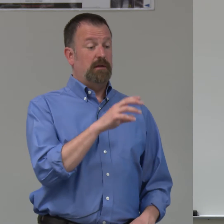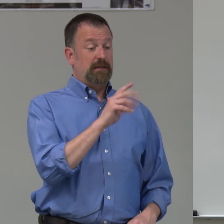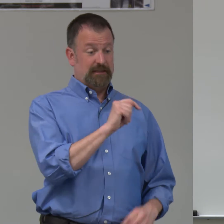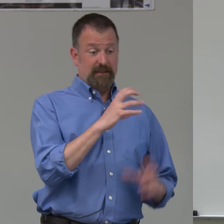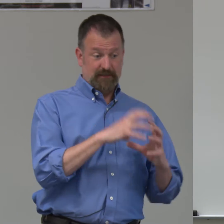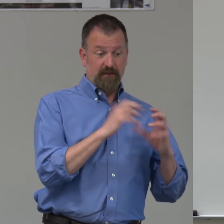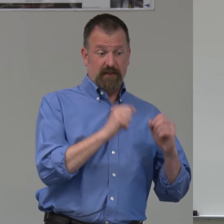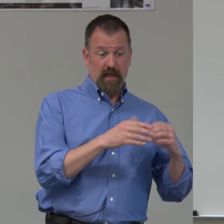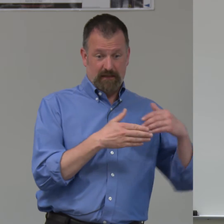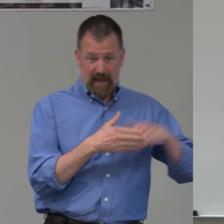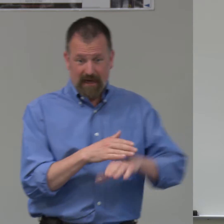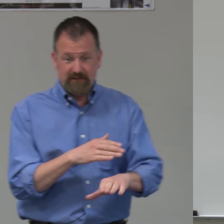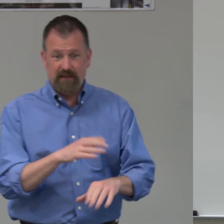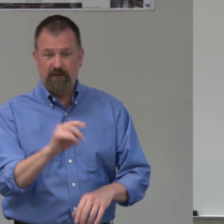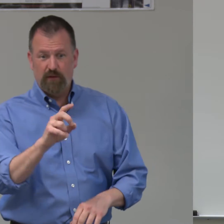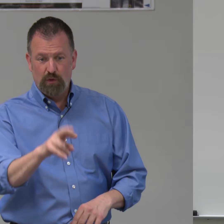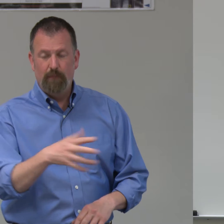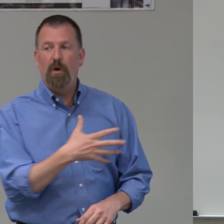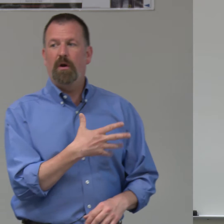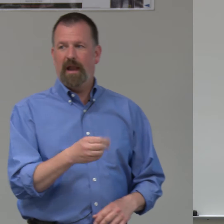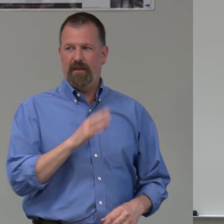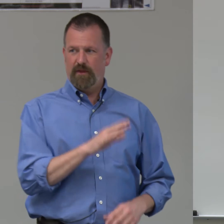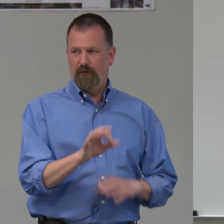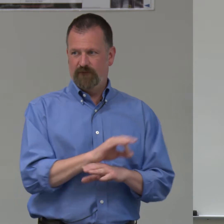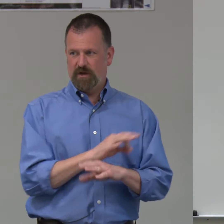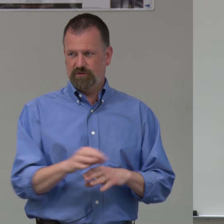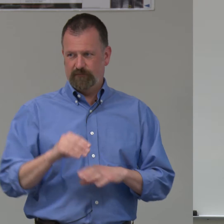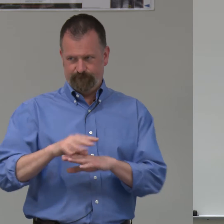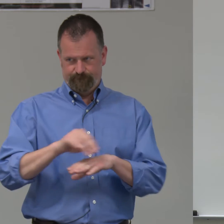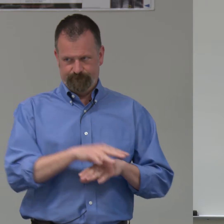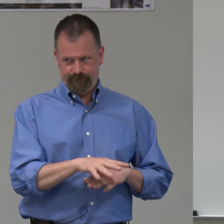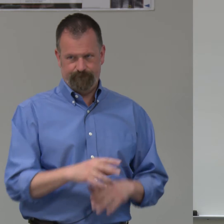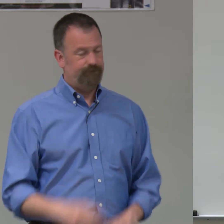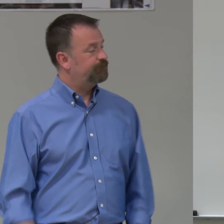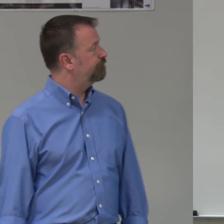but then also how they function there. So the next slide.